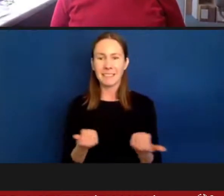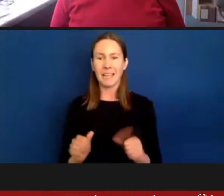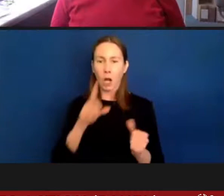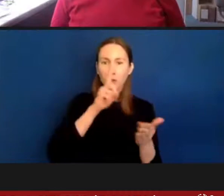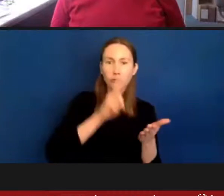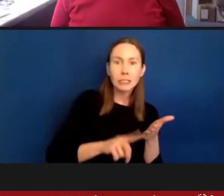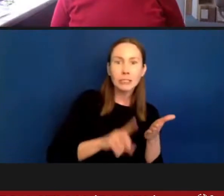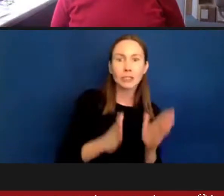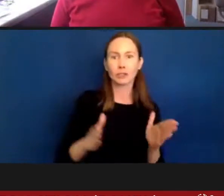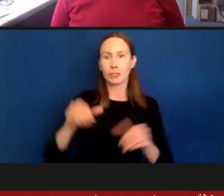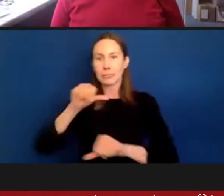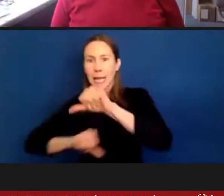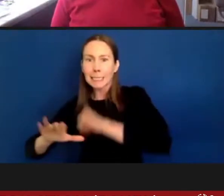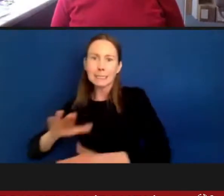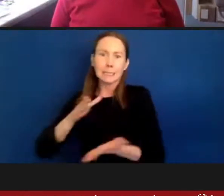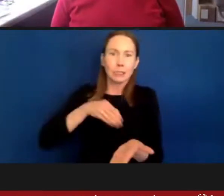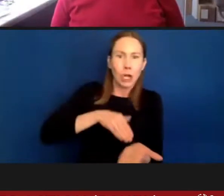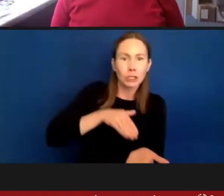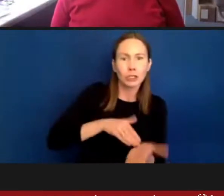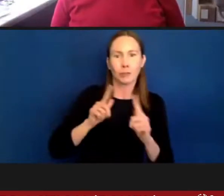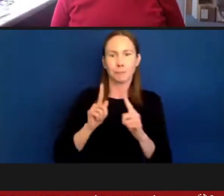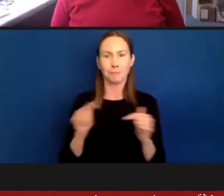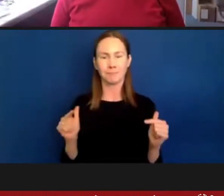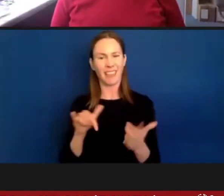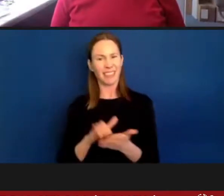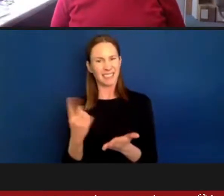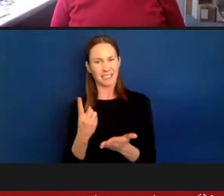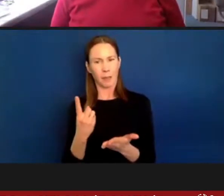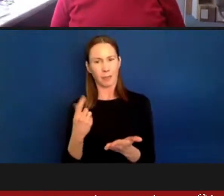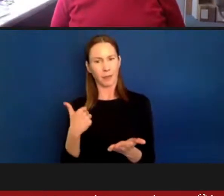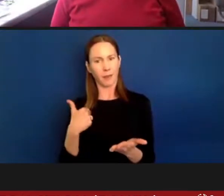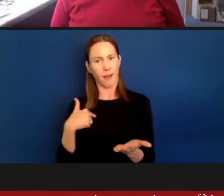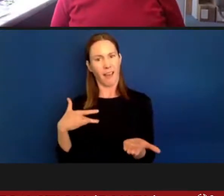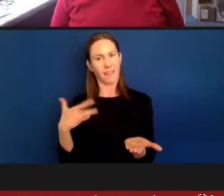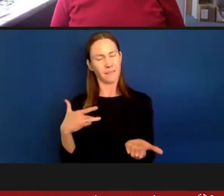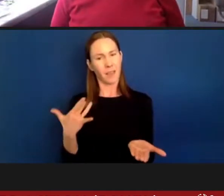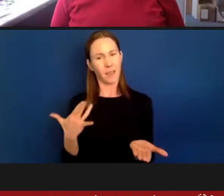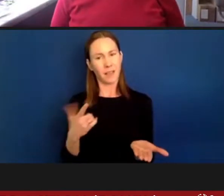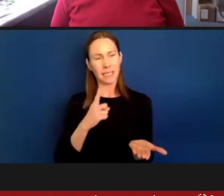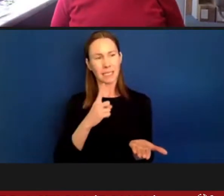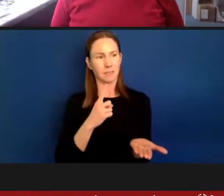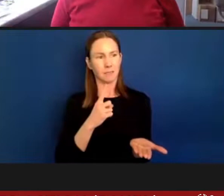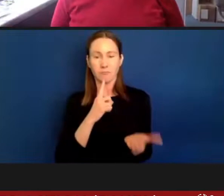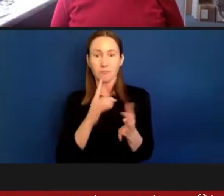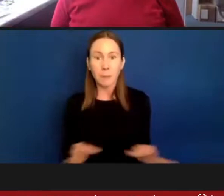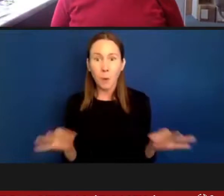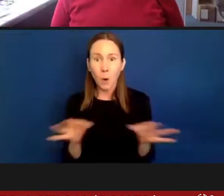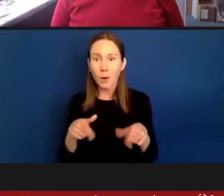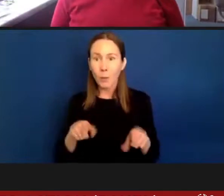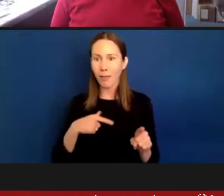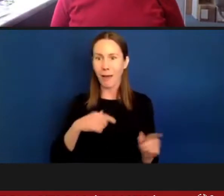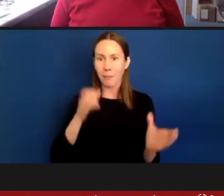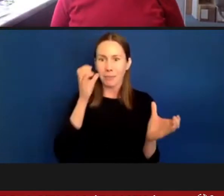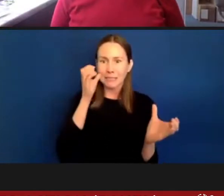And so, you know that's something that struck me as I'm listening to the various participants